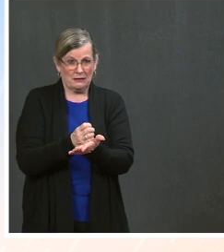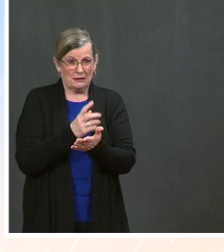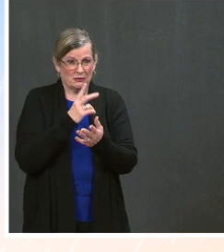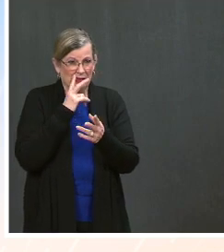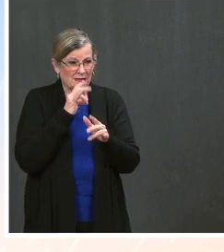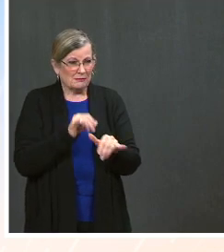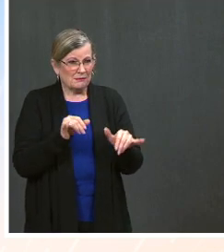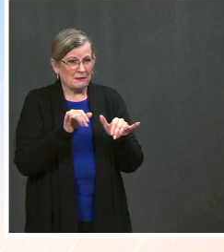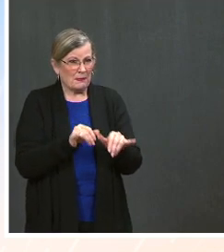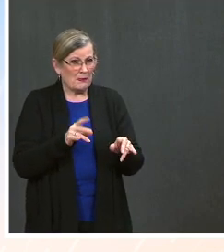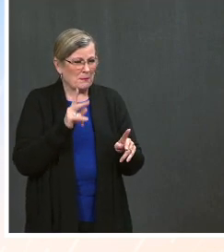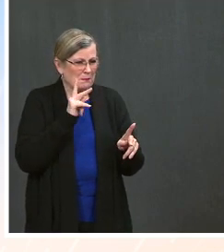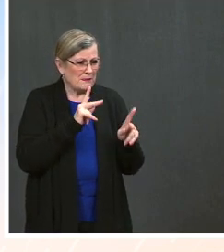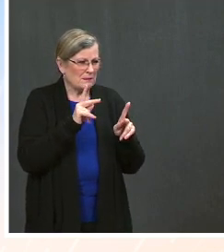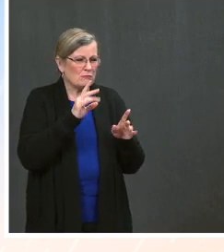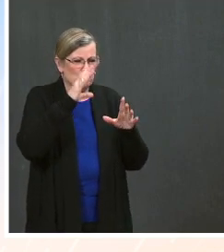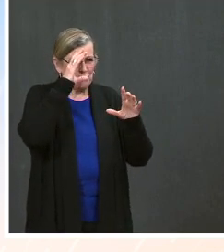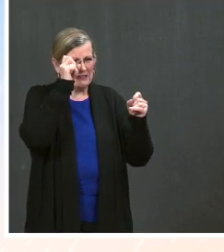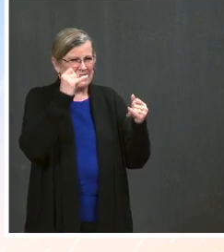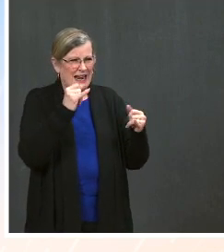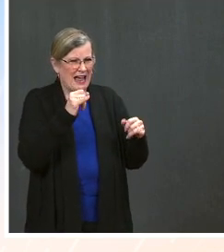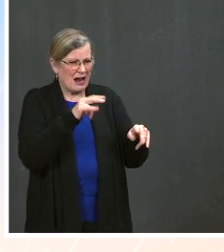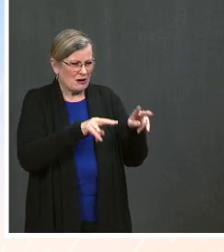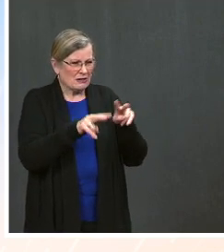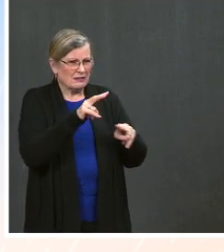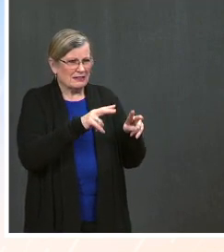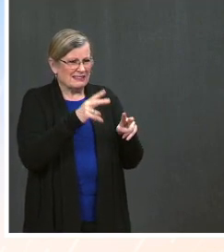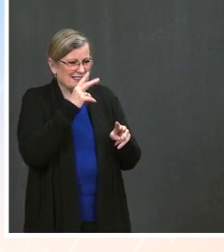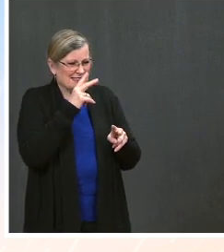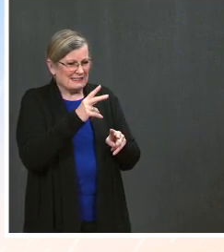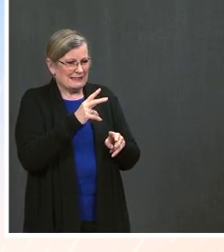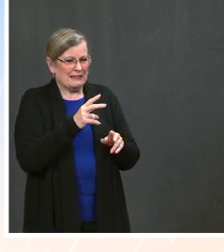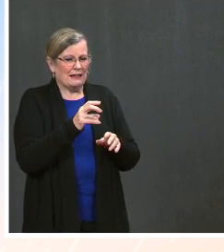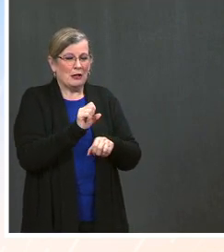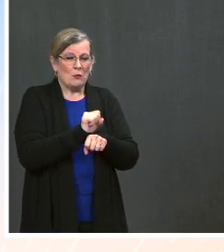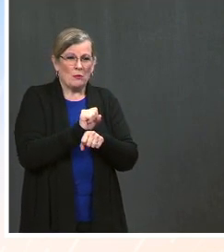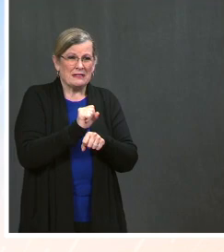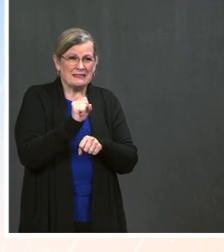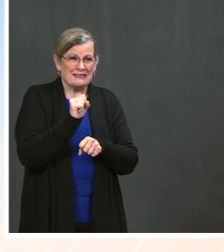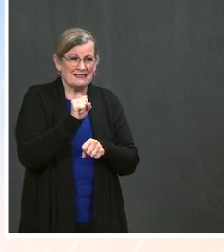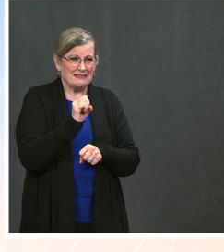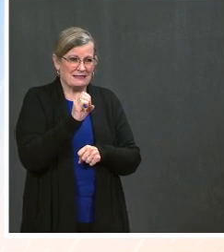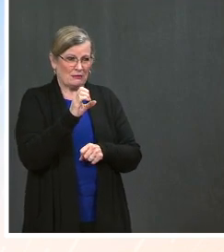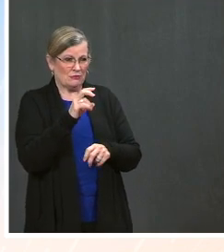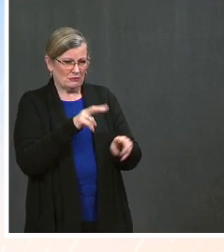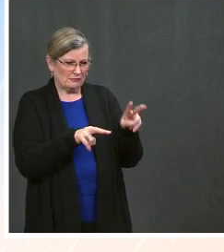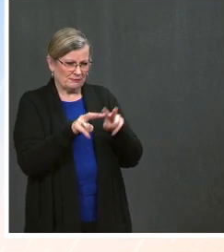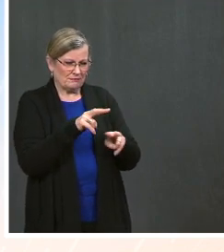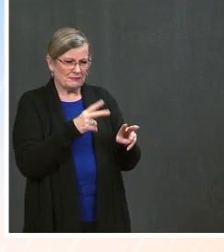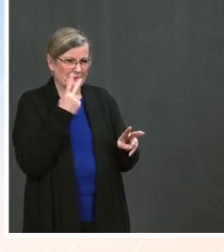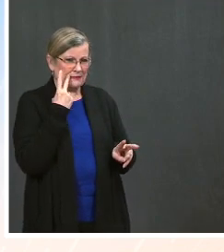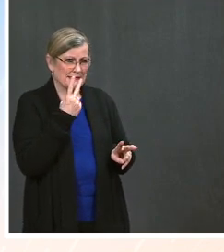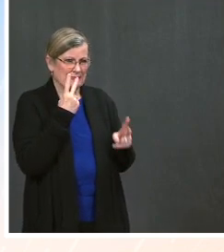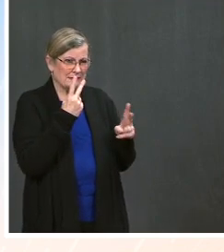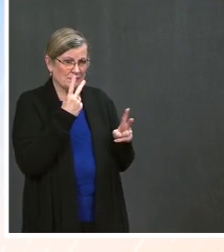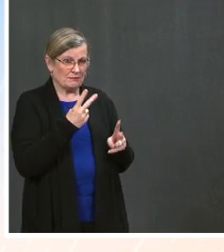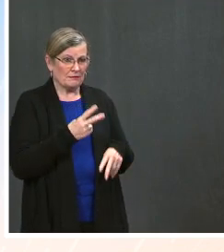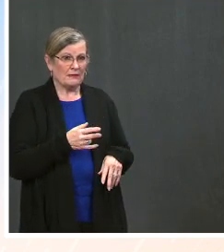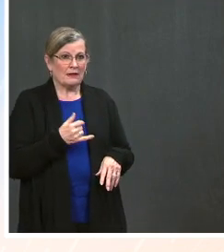and I know there's other members of administration that are going to be focused on that as well. The Press: But you haven't decided whether that'll be part of phase two? Secretary Walsh: That's a conversation I'll have to have with the President.